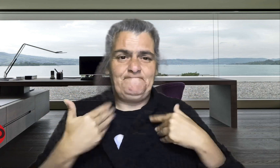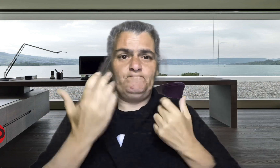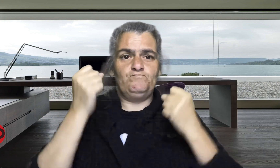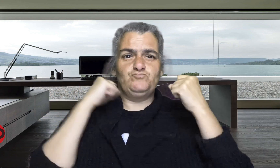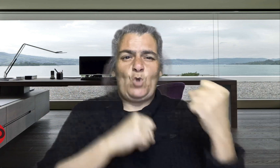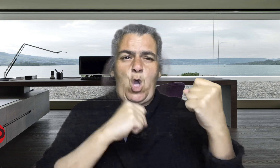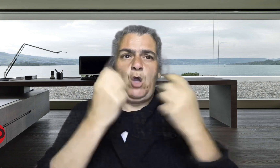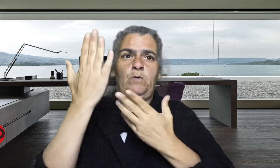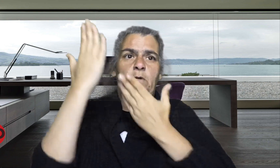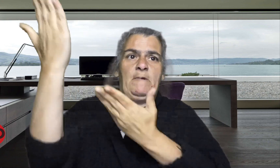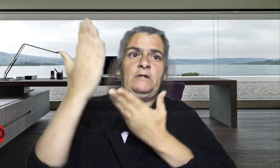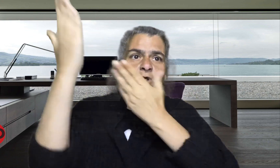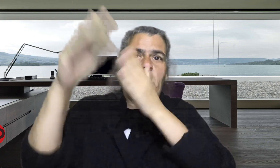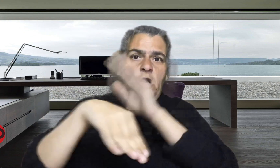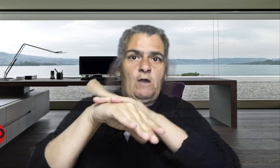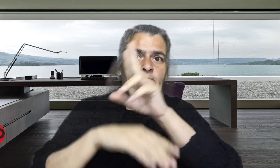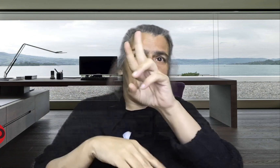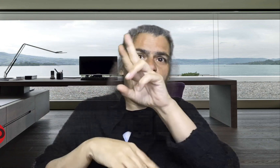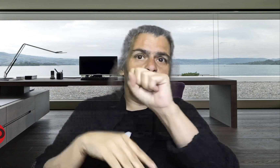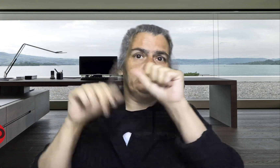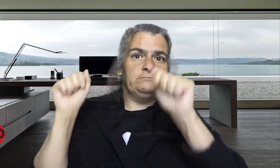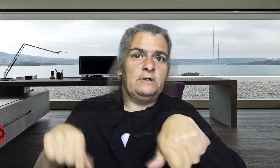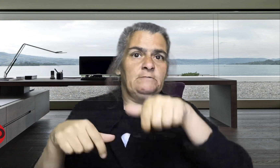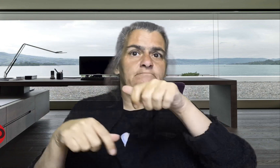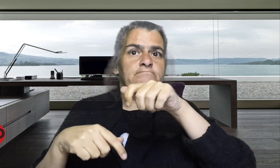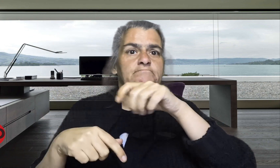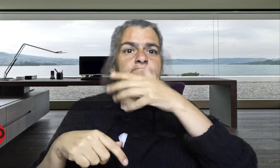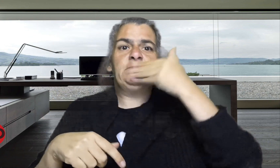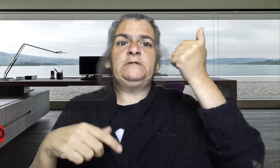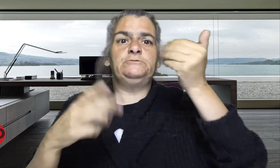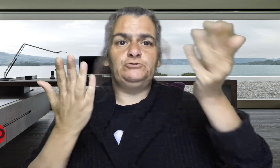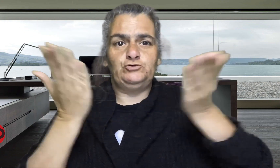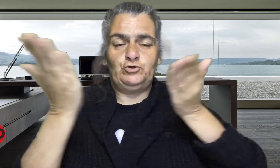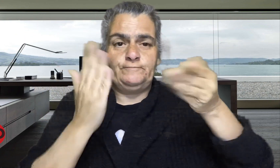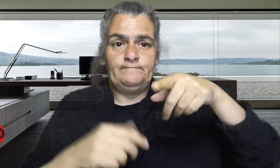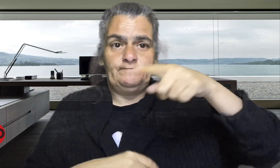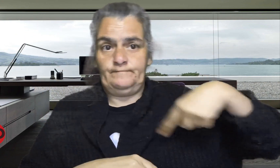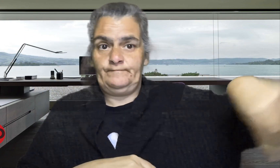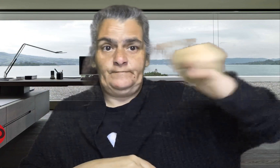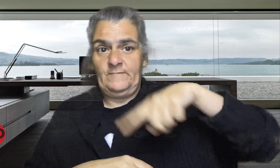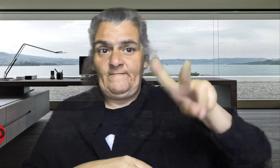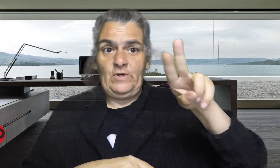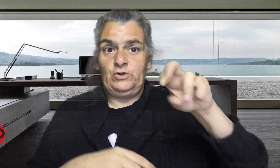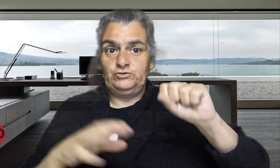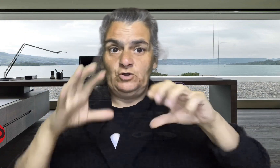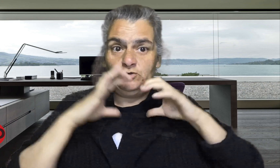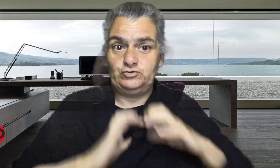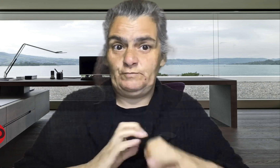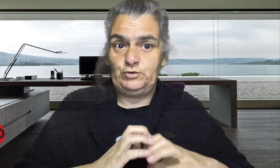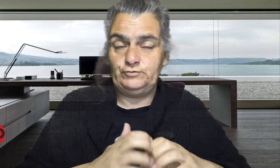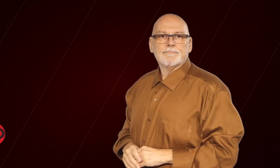all have strong recommendations on how VRS may best serve VRS consumers.